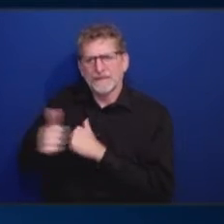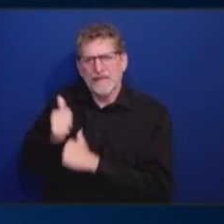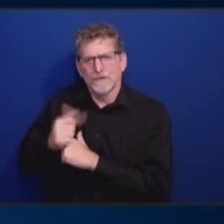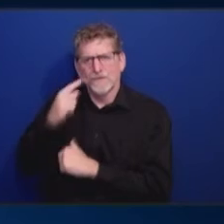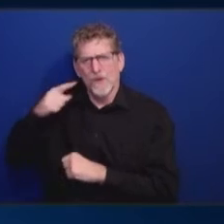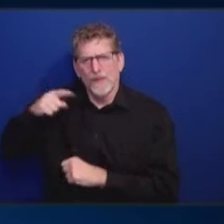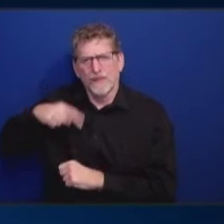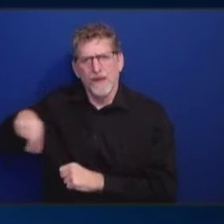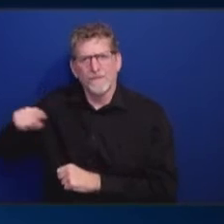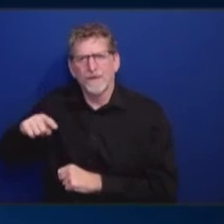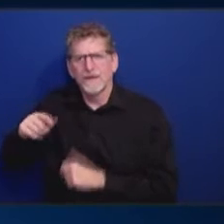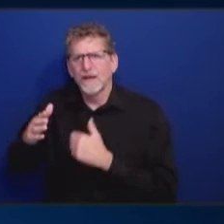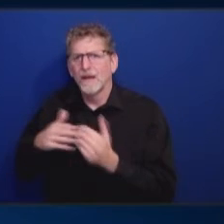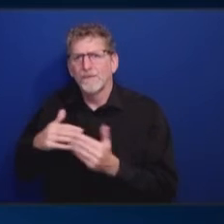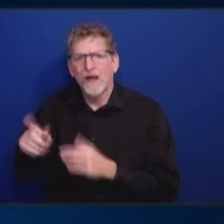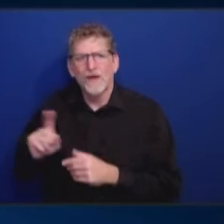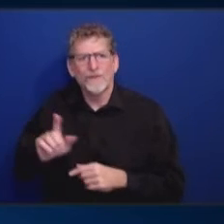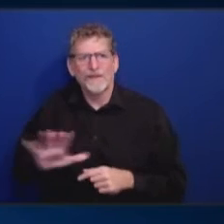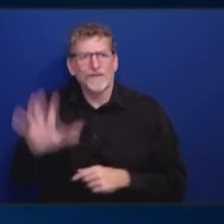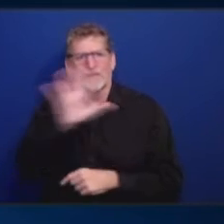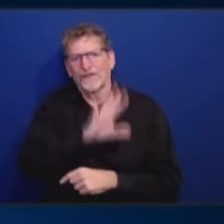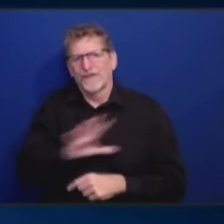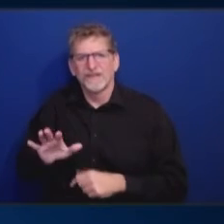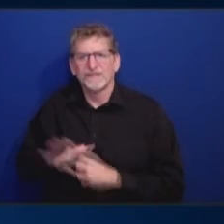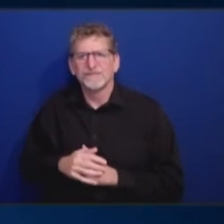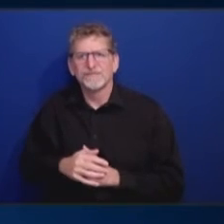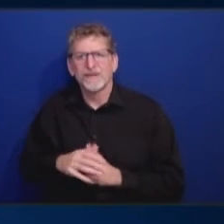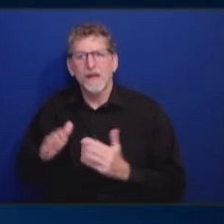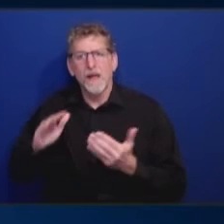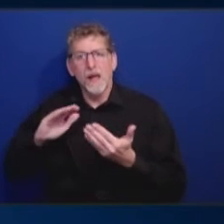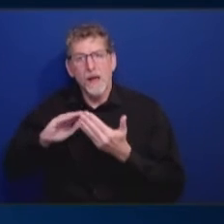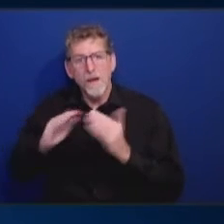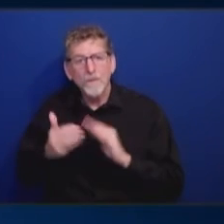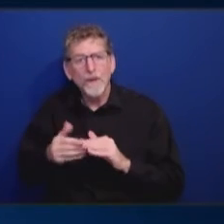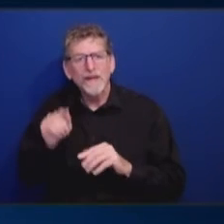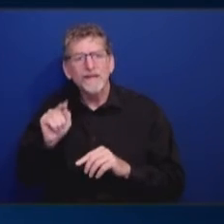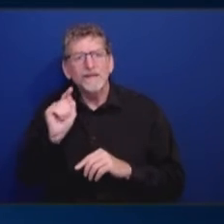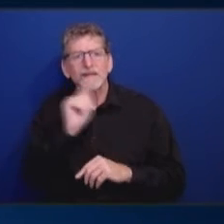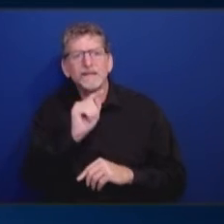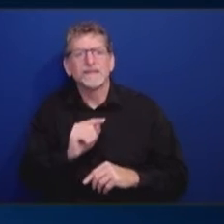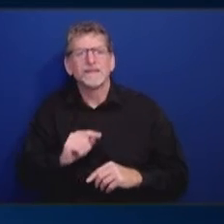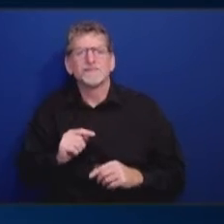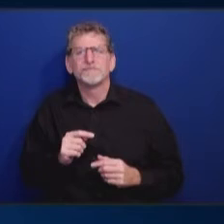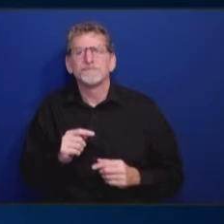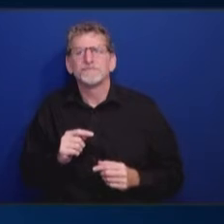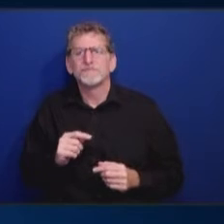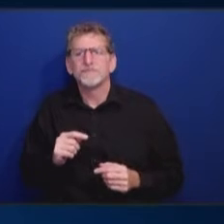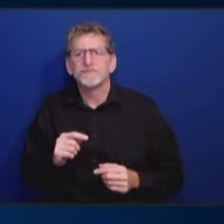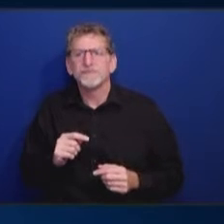So there are communities in the, you know, in the upper central states,